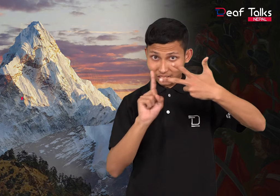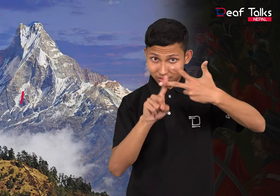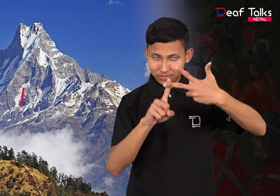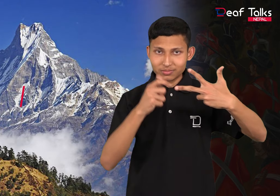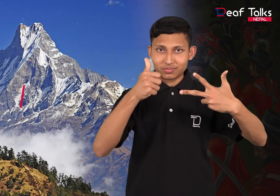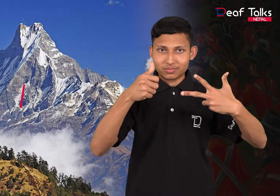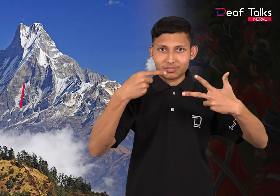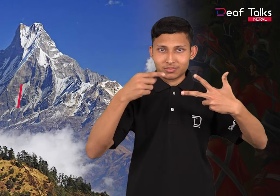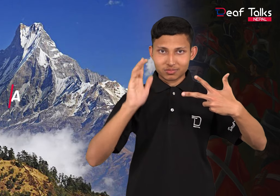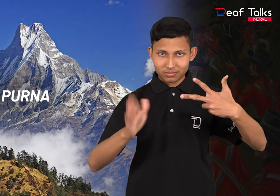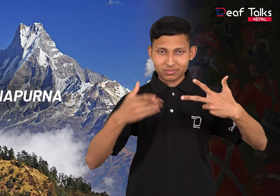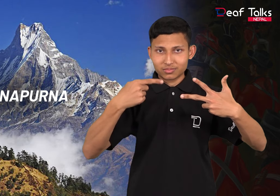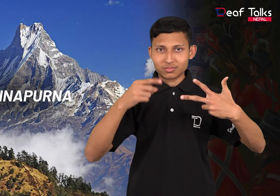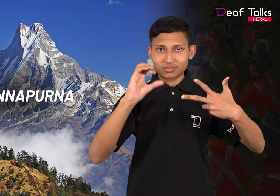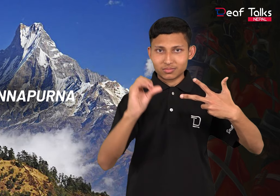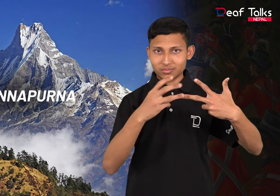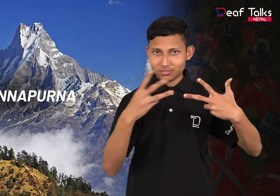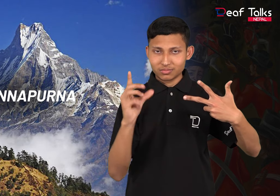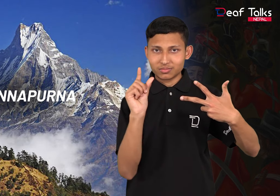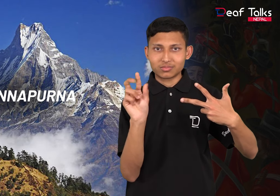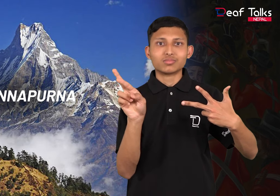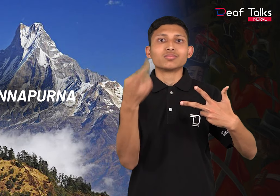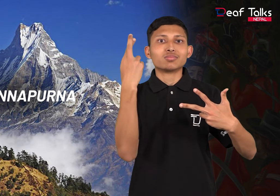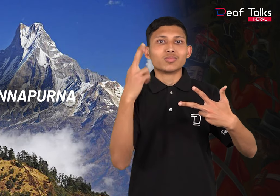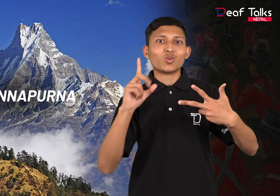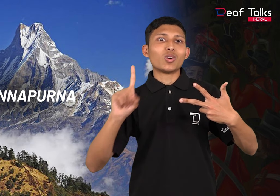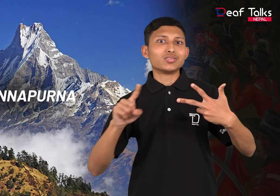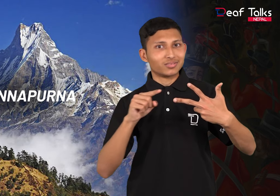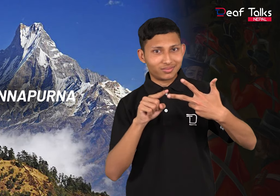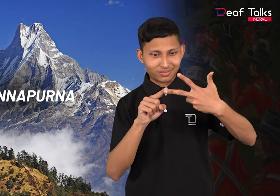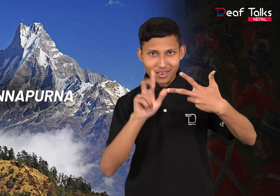Nepal is the 8th highest peak of Annapurna I.